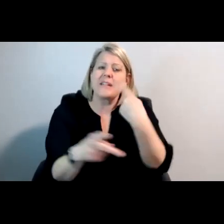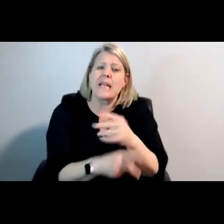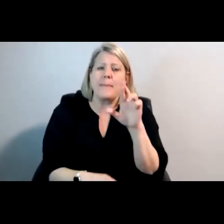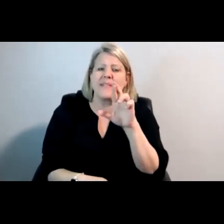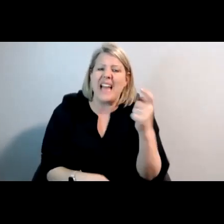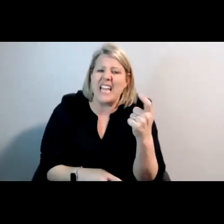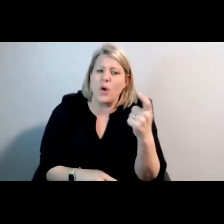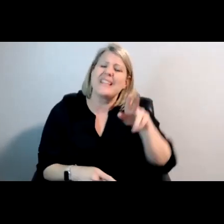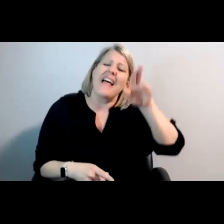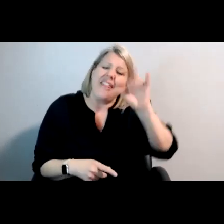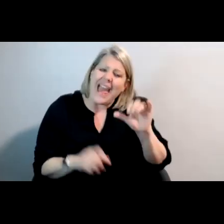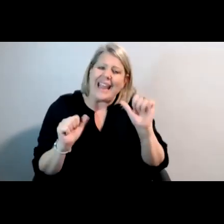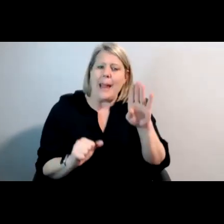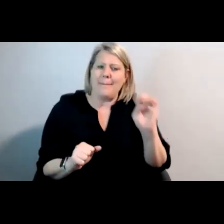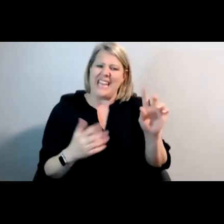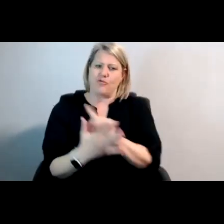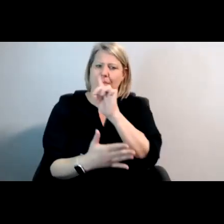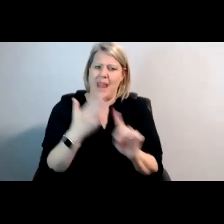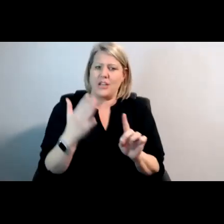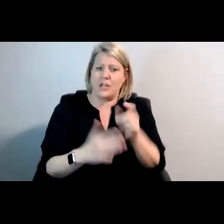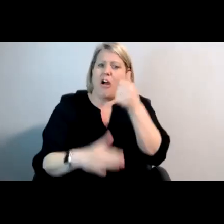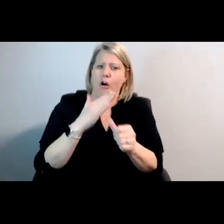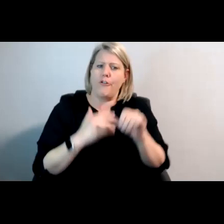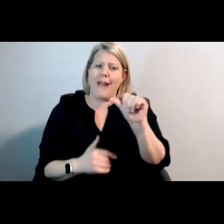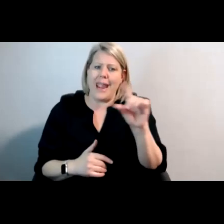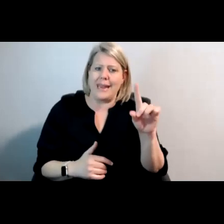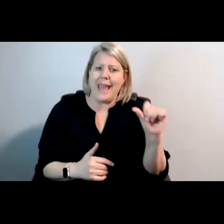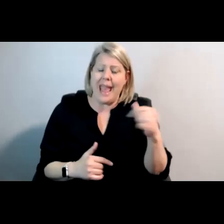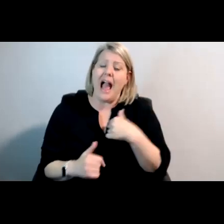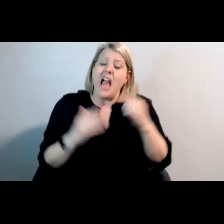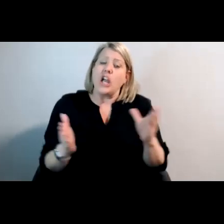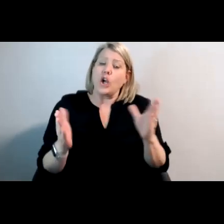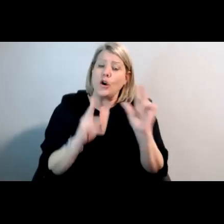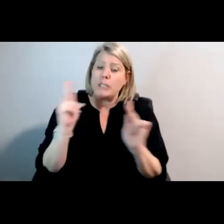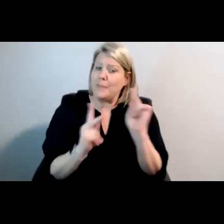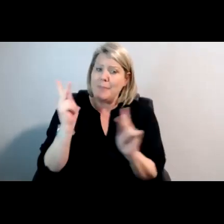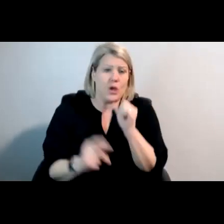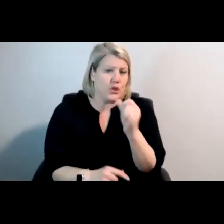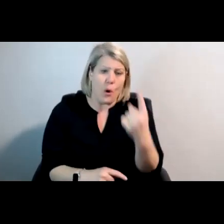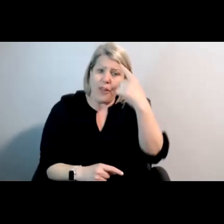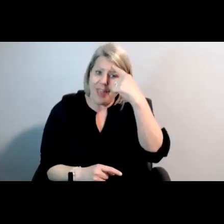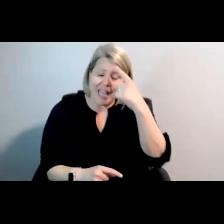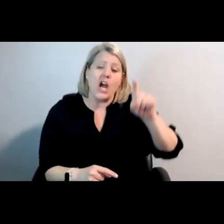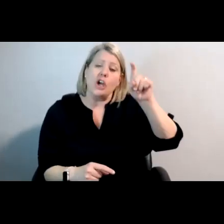under the Americans With Disabilities Act. So I really encourage people not to think that you have to pass a supported decision-making law